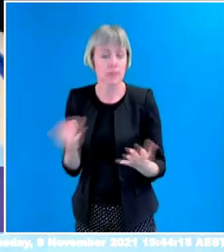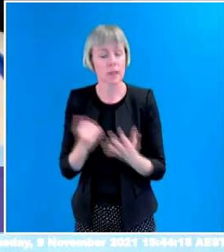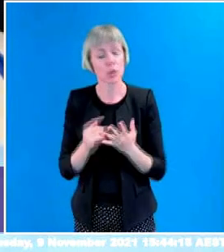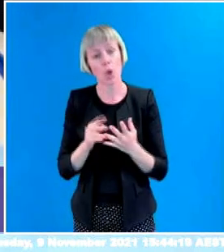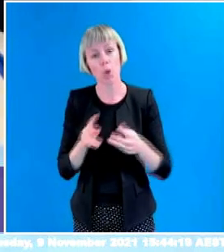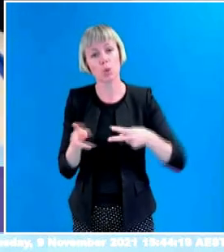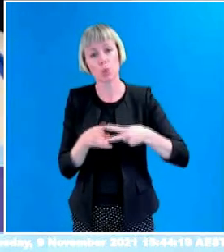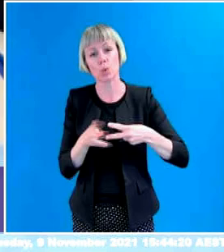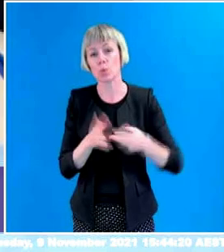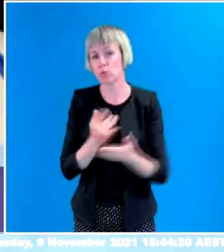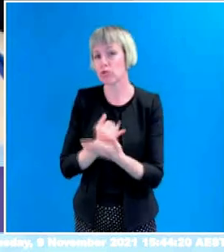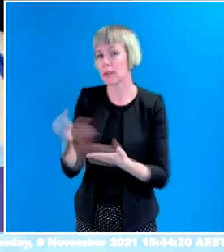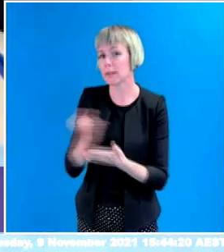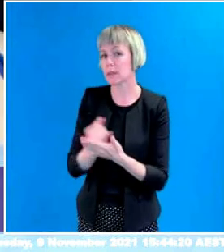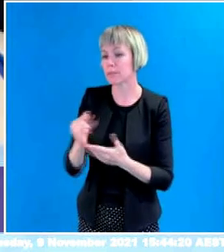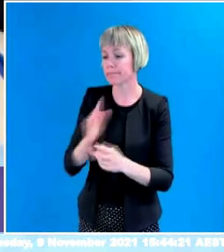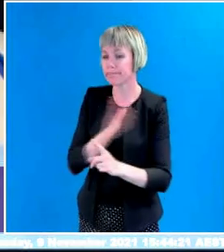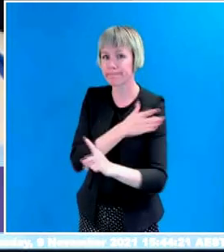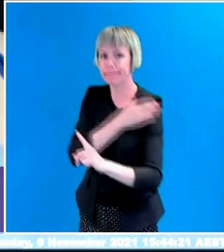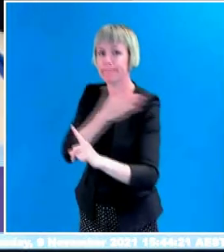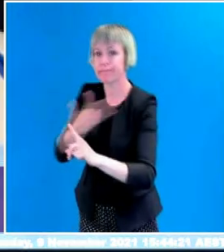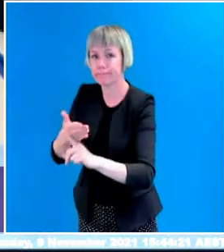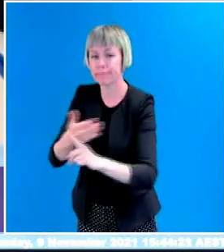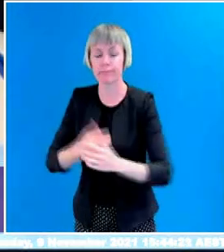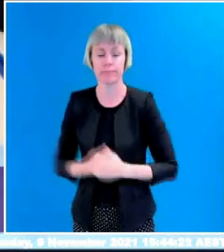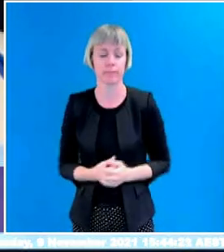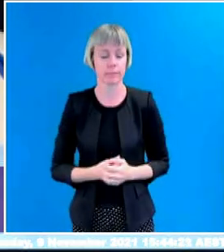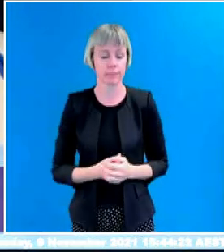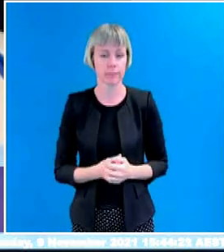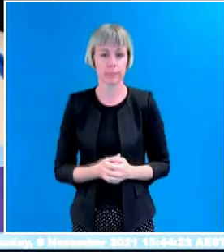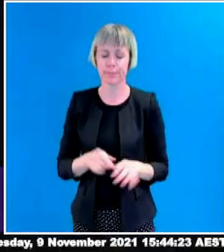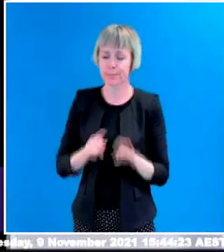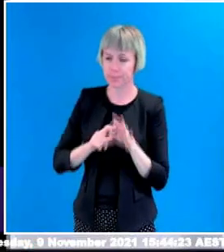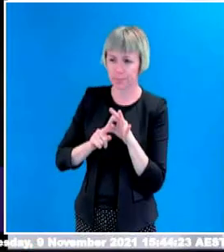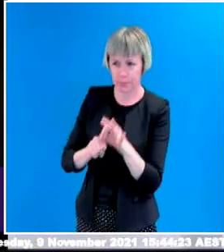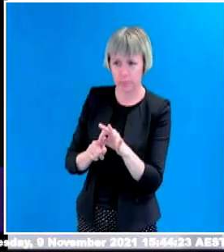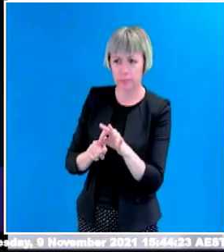There is also a statement of compatibility process --- That's right.